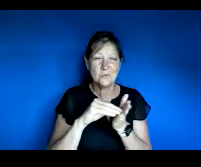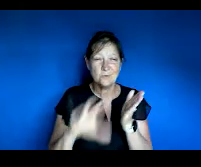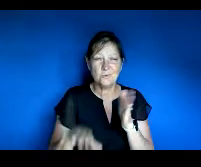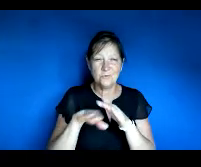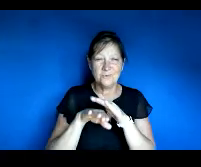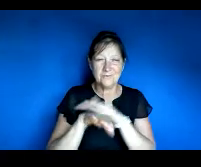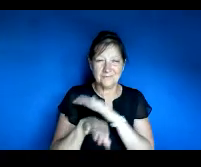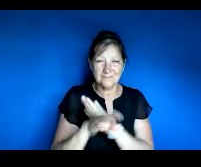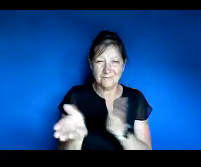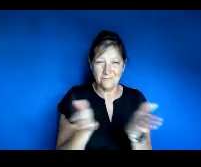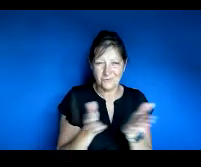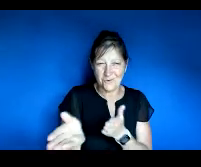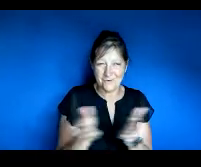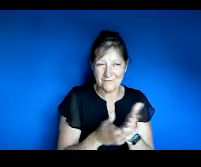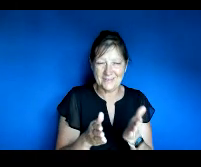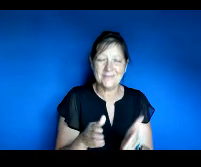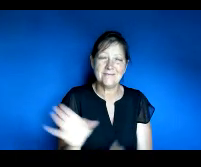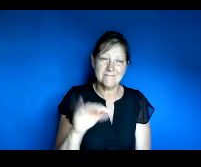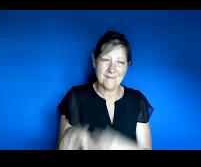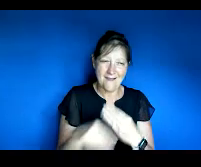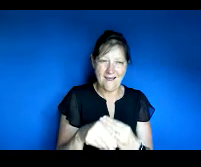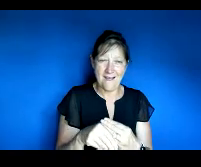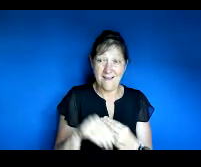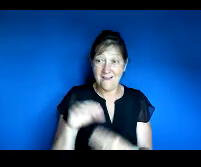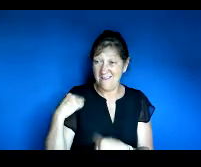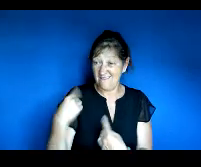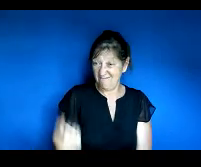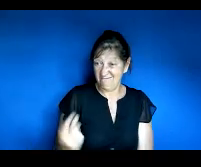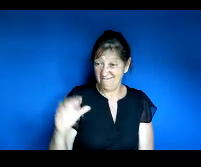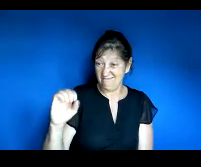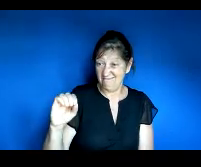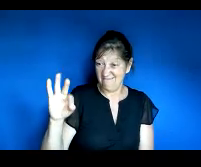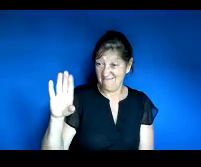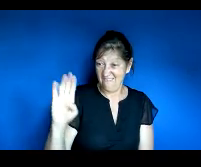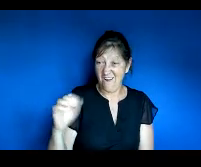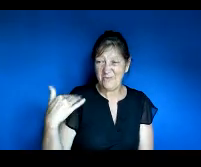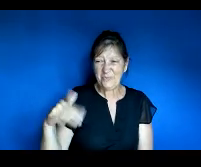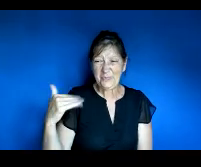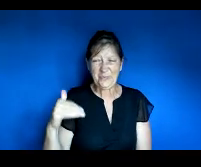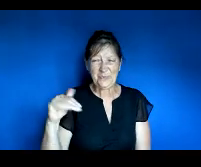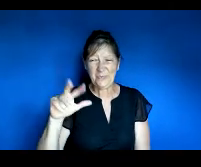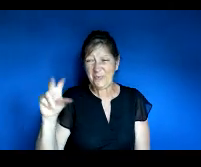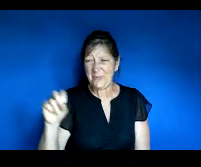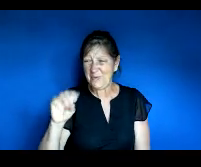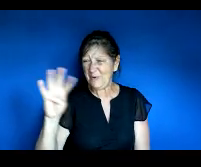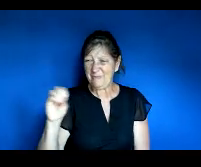And I'd be remiss if I didn't mention the fact that as an office, we've been around for several decades here at the University of Vermont,